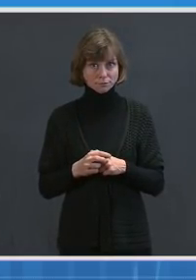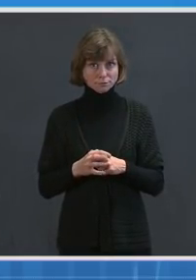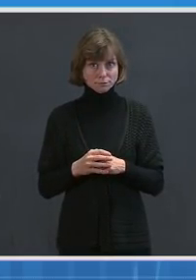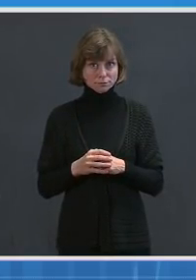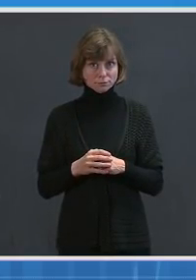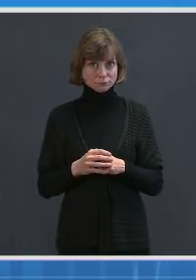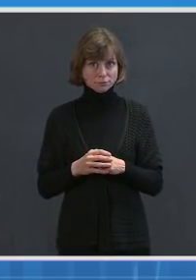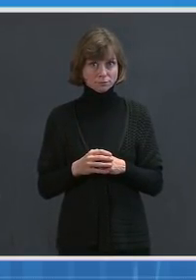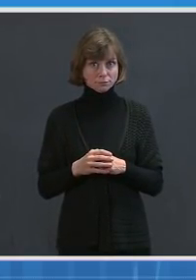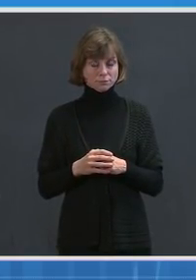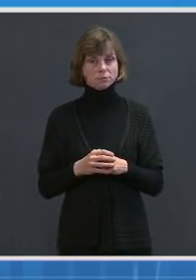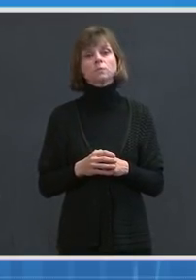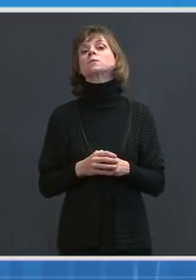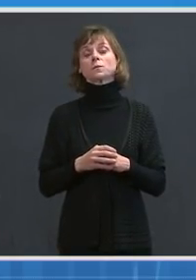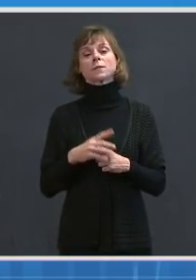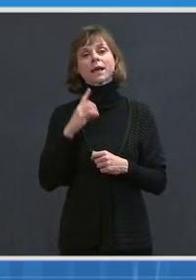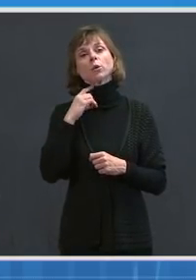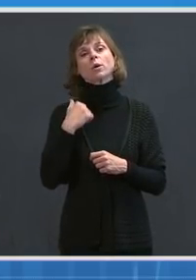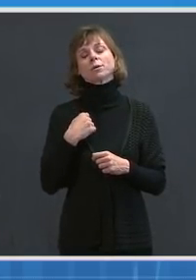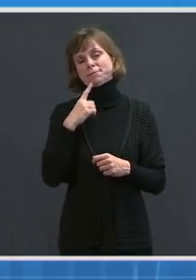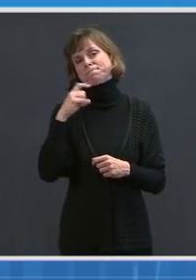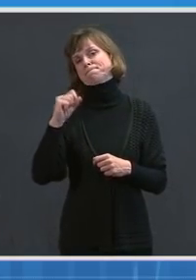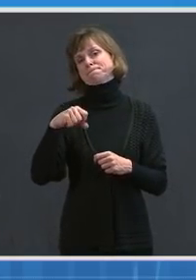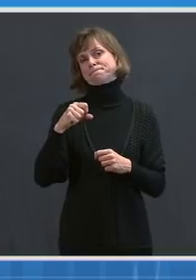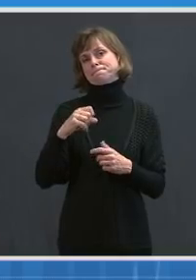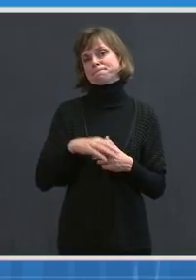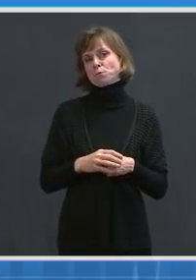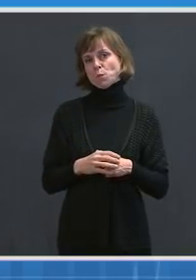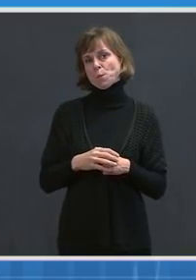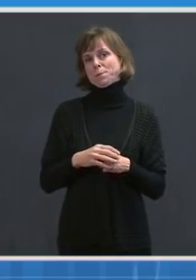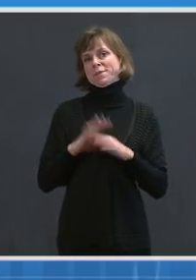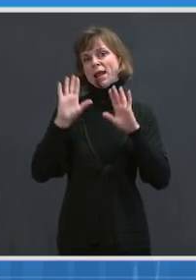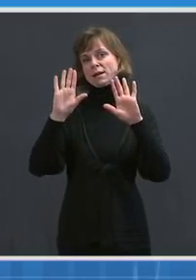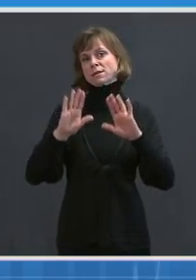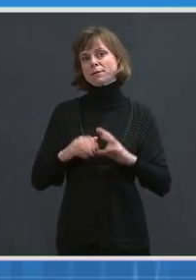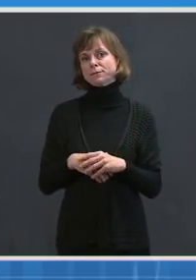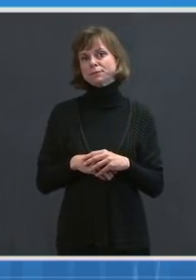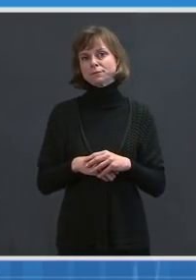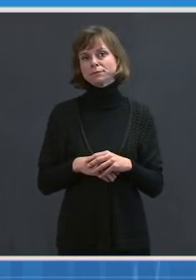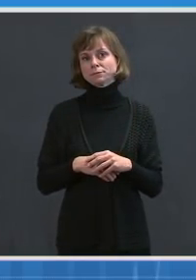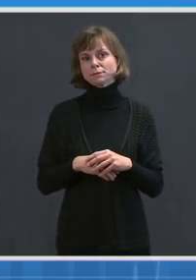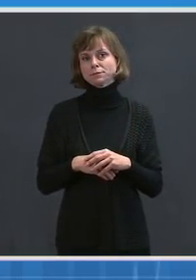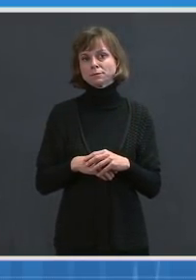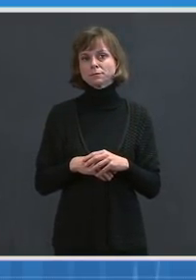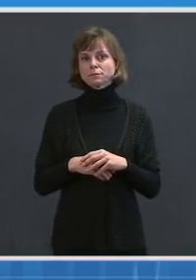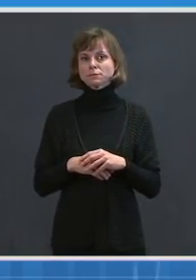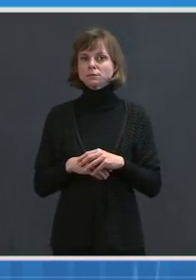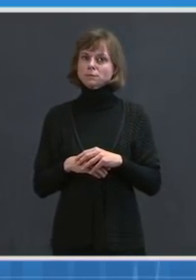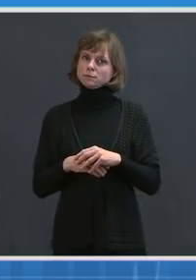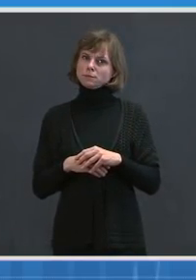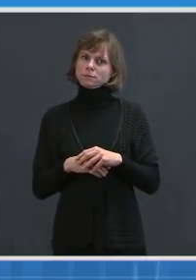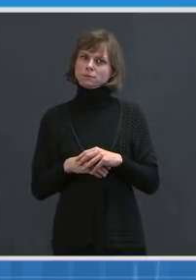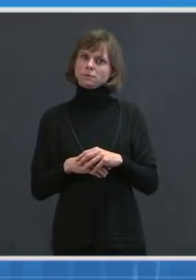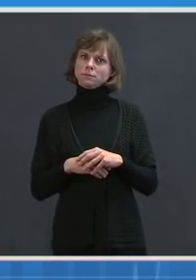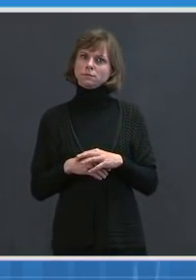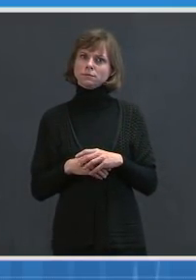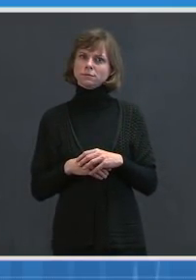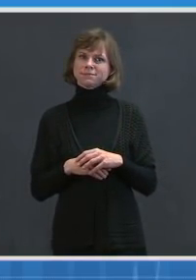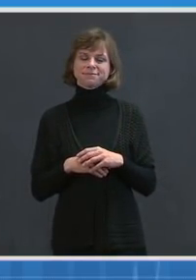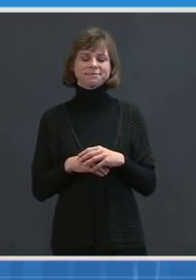The Press: Great. Can you hear me? Mr. Slavitt: I can. The Press: Okay, excellent. I am -- and you probably don't have the answer to this --